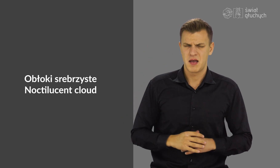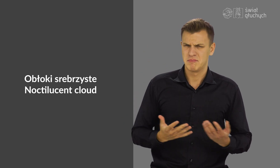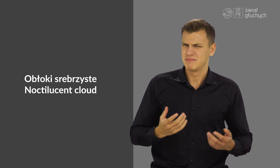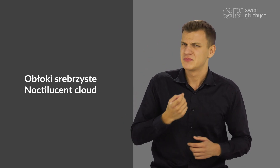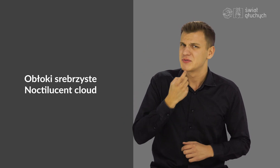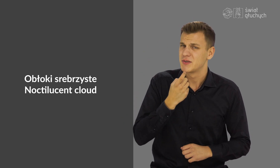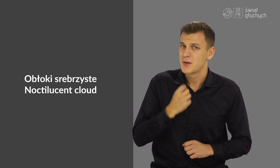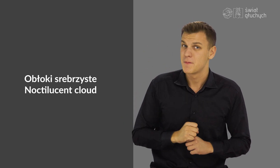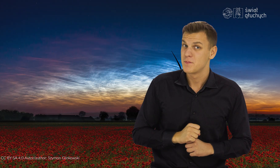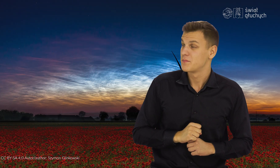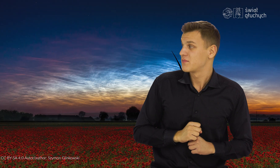Let's take a look at the illustrations.